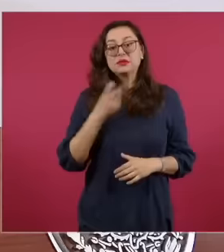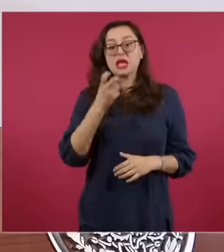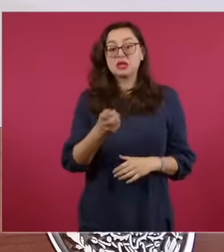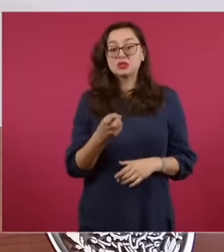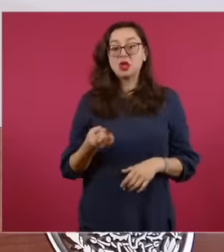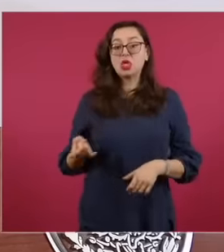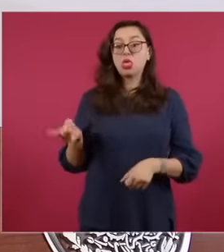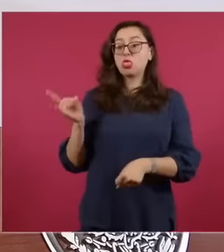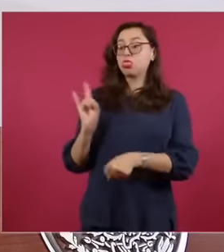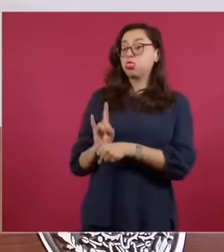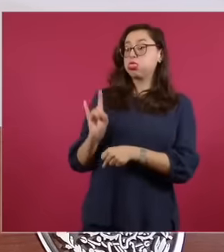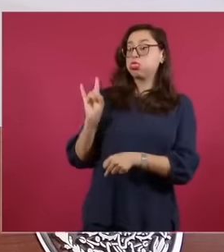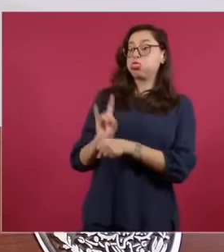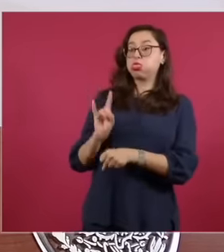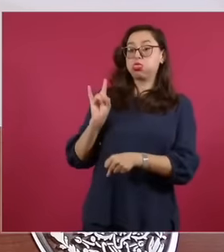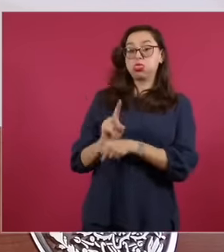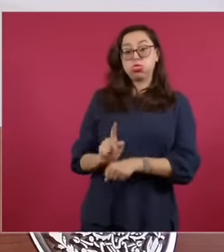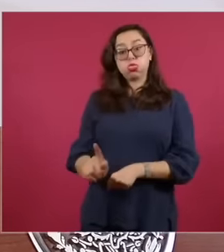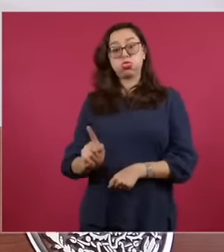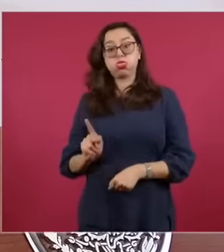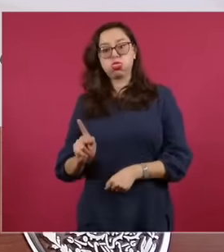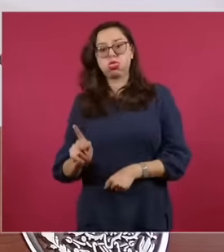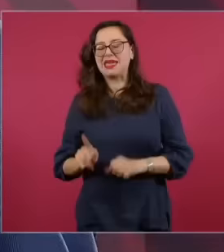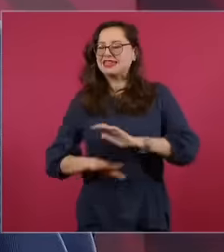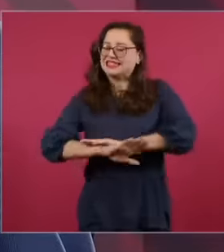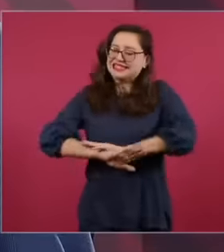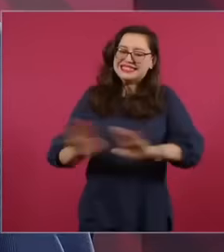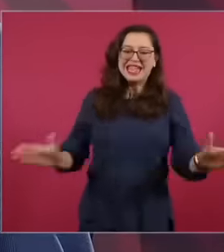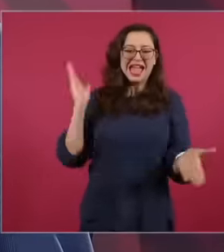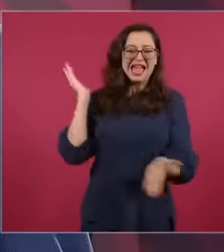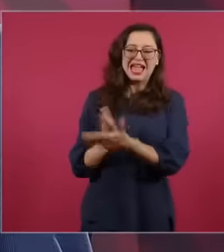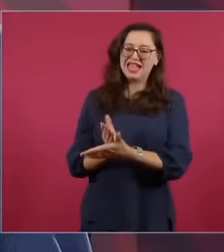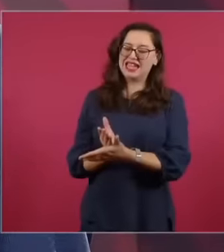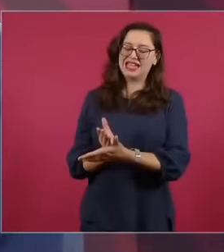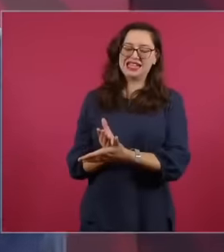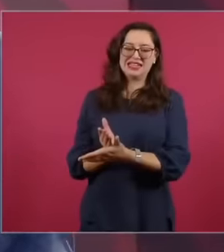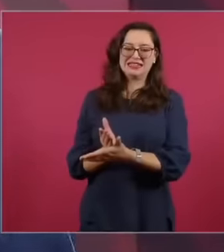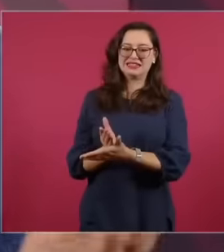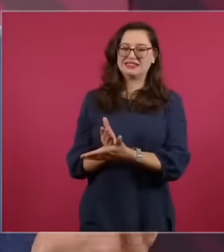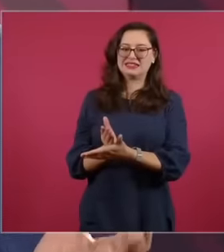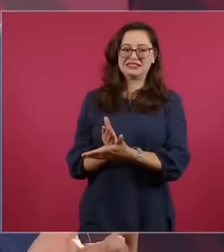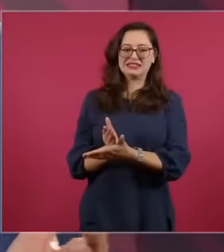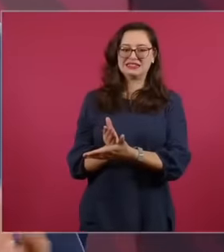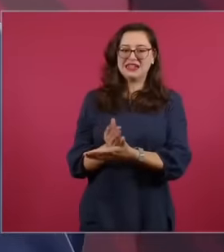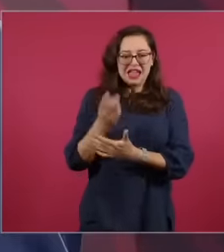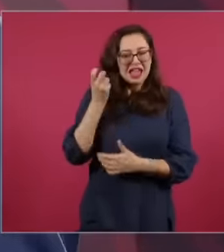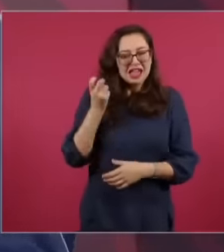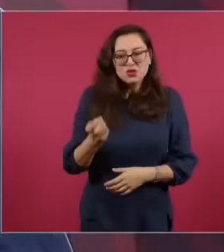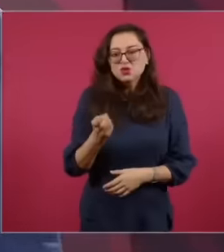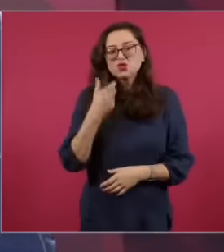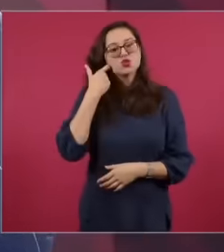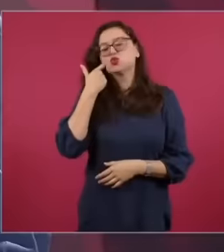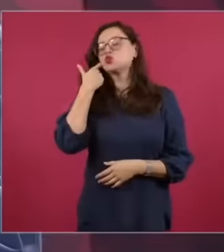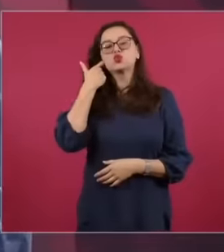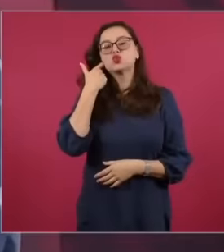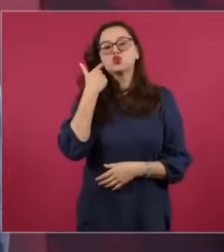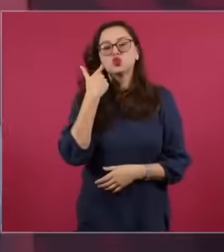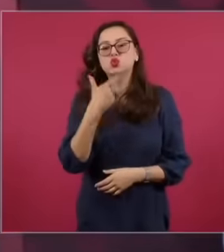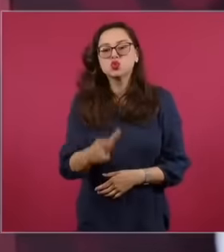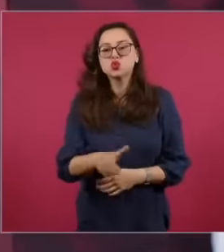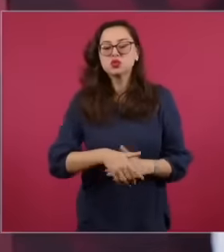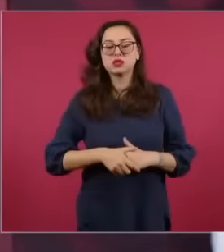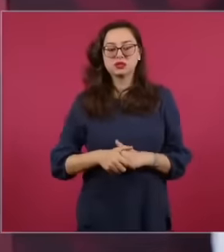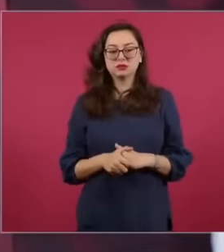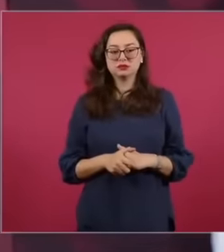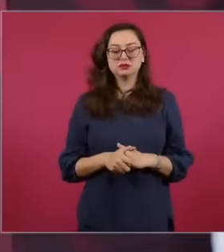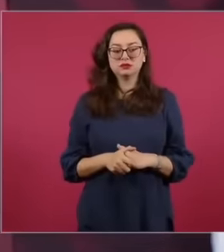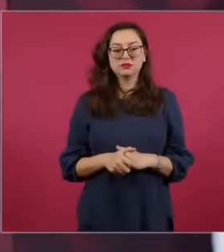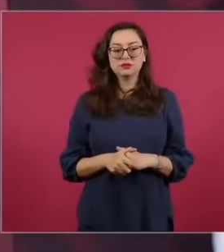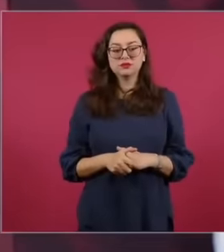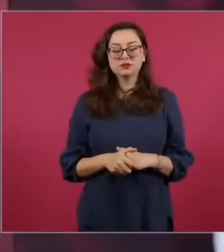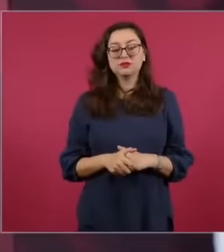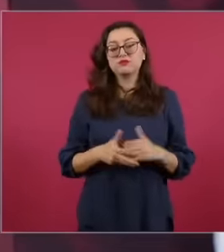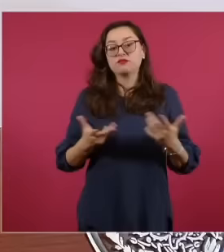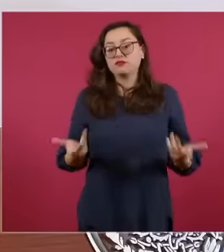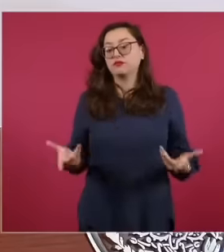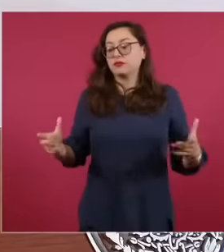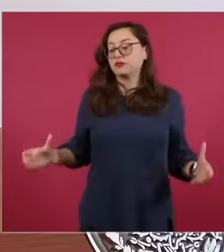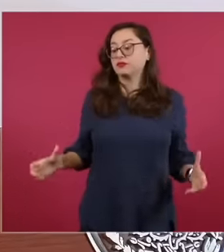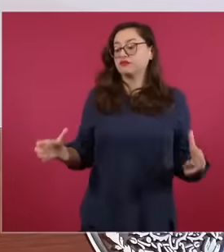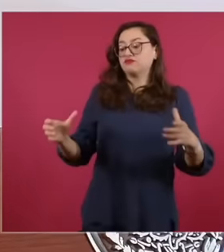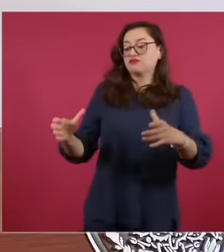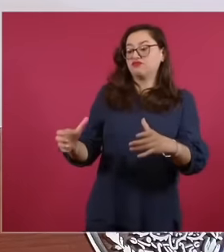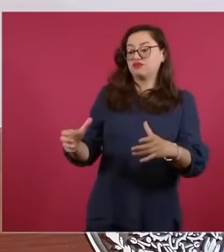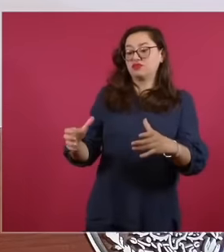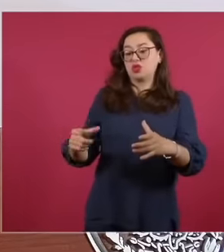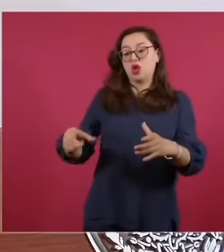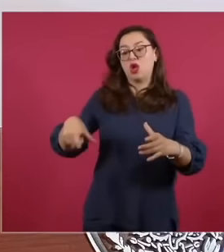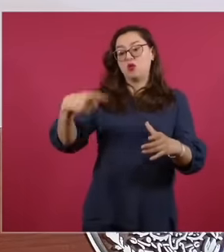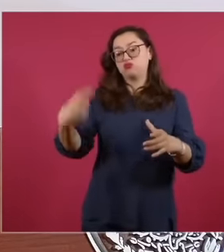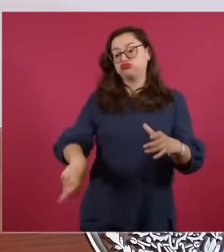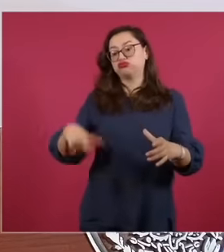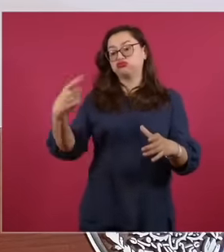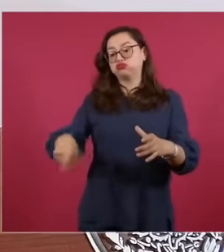we do not want there to be an oligarchy, a privileged minority